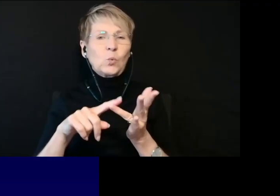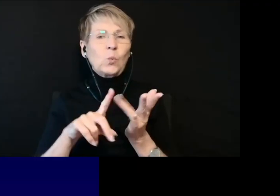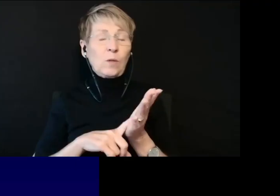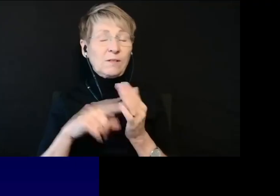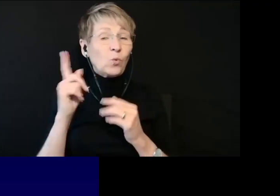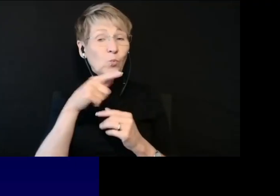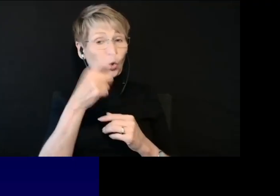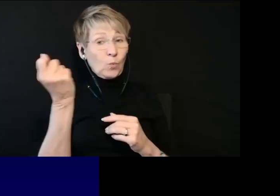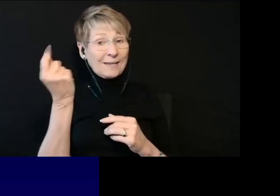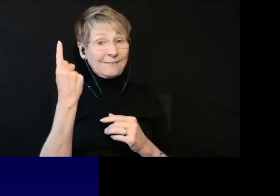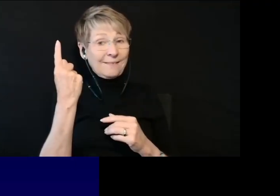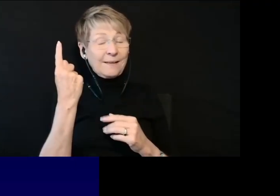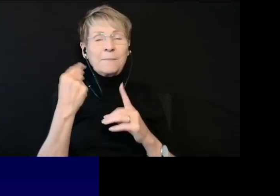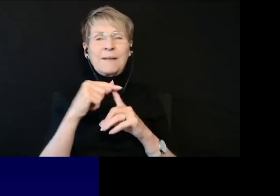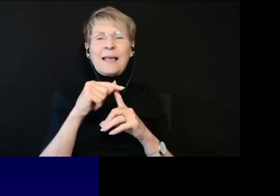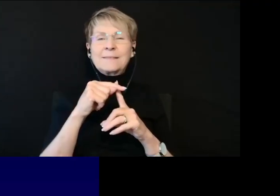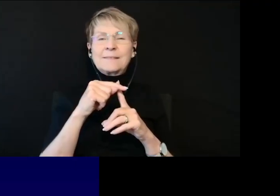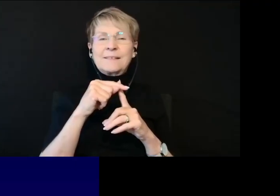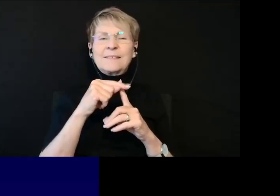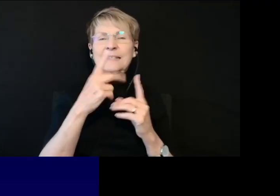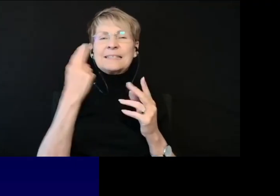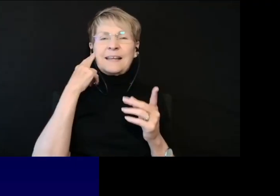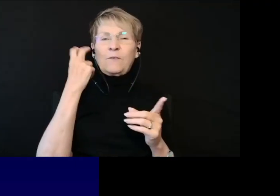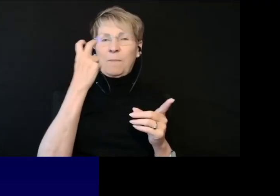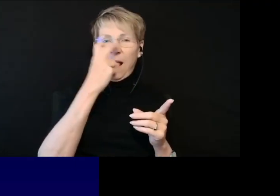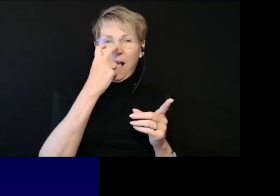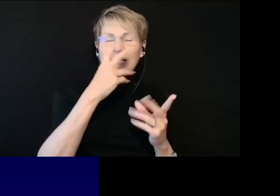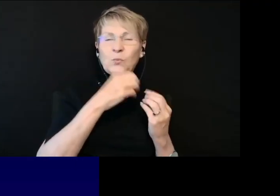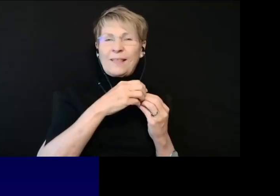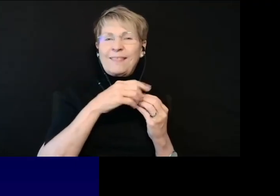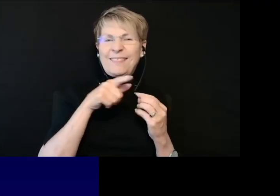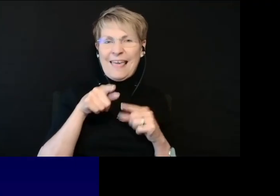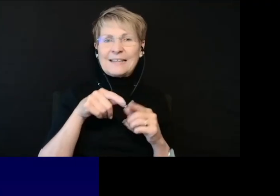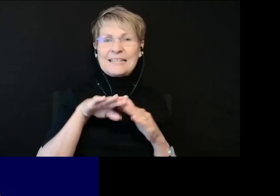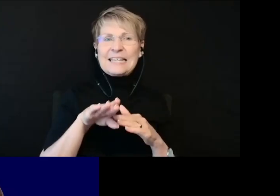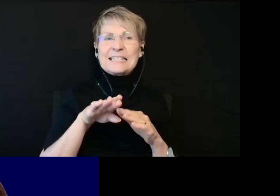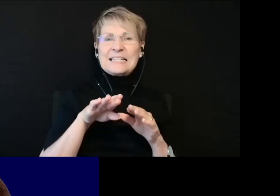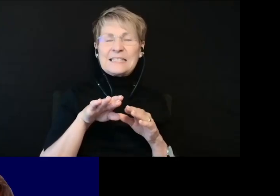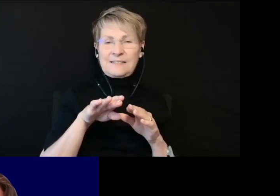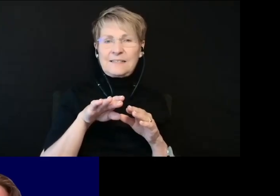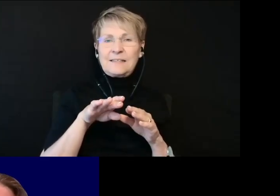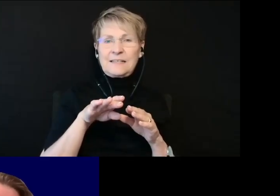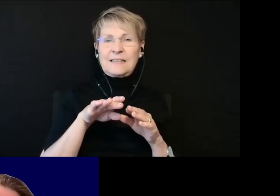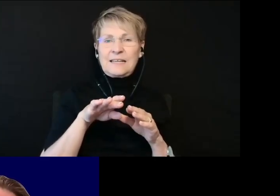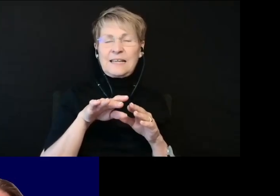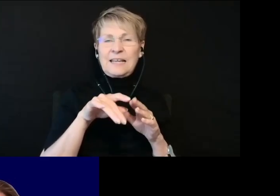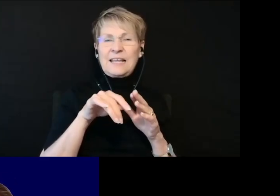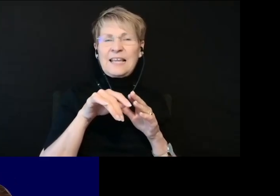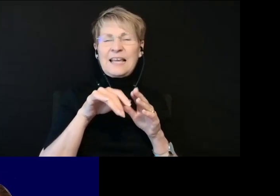and the history of its use with deafblind people, particularly in interpreted contexts? So I guess,